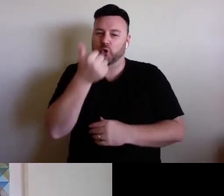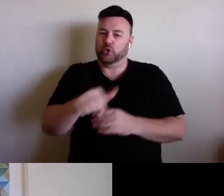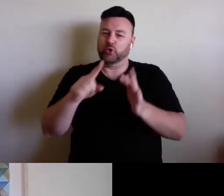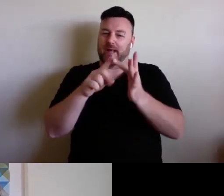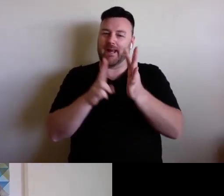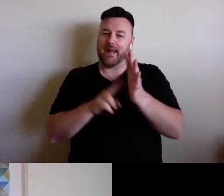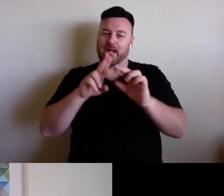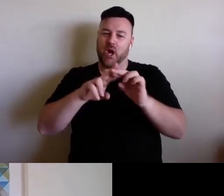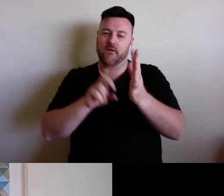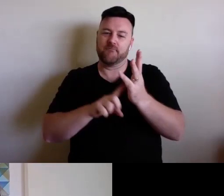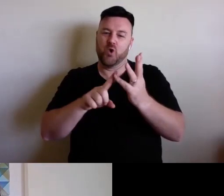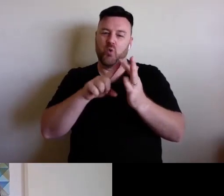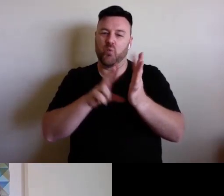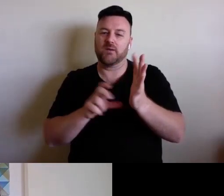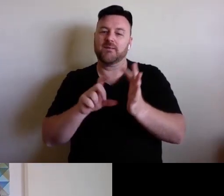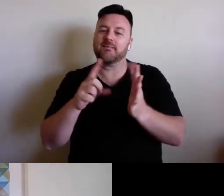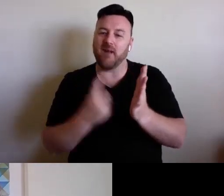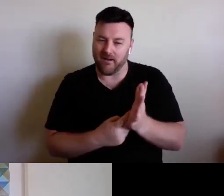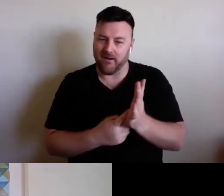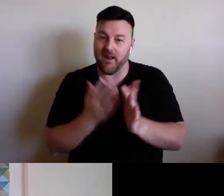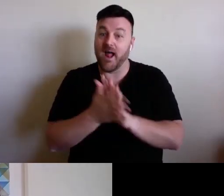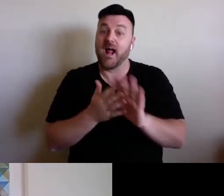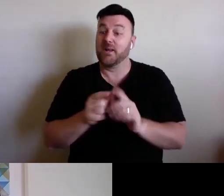mentioned Nate from Memory Palace. He was recently the artist in